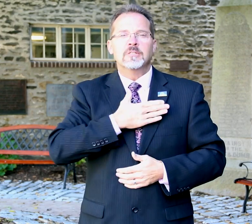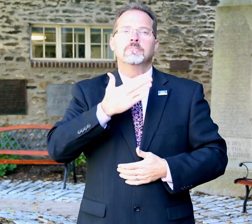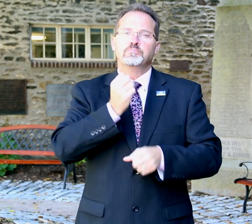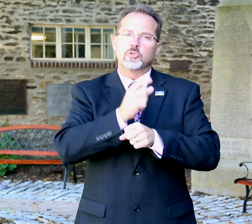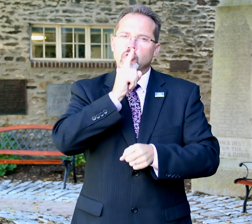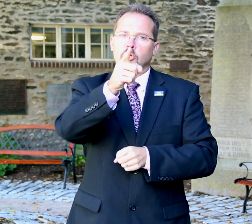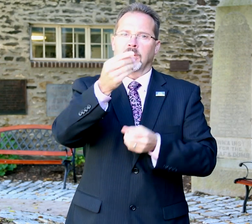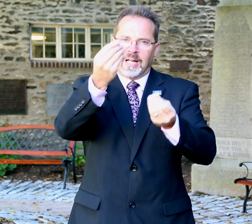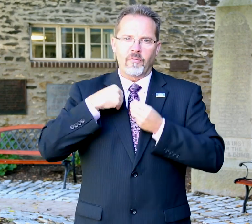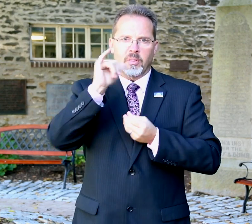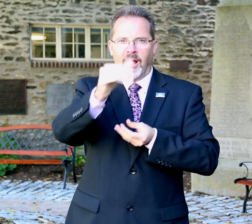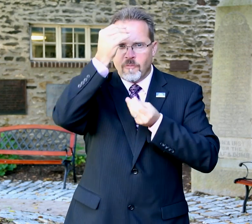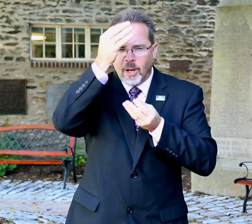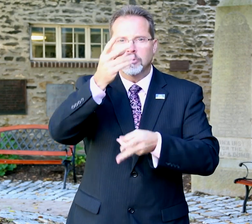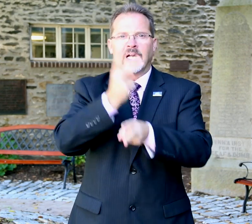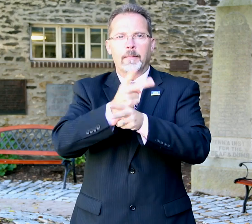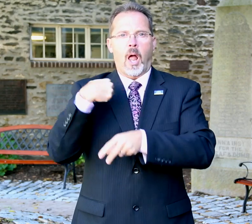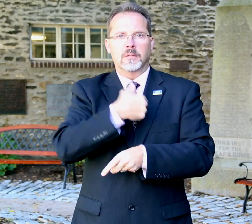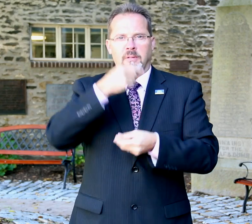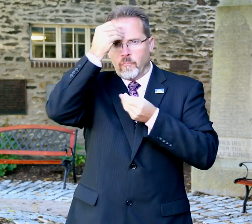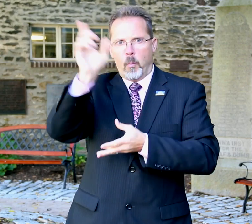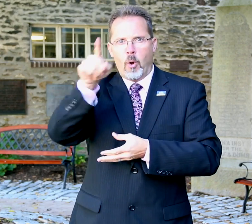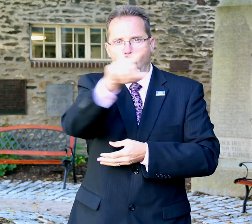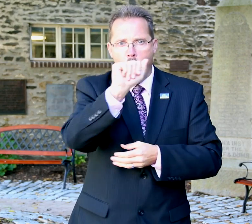So, please make sure you give us that information and keep us informed of where you are